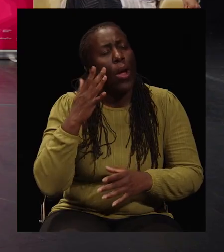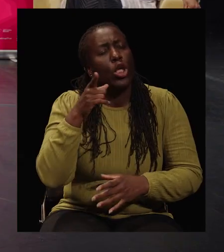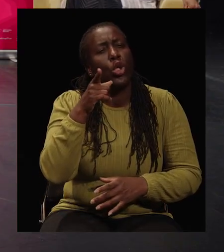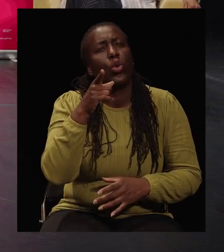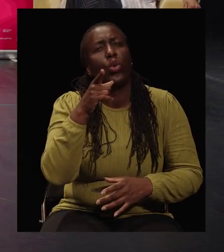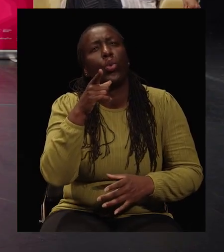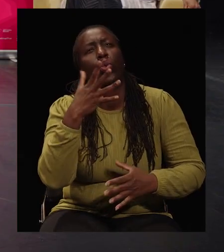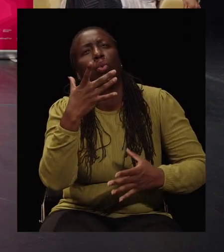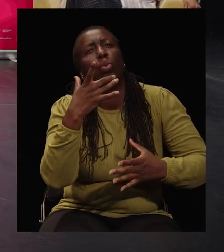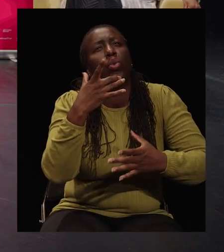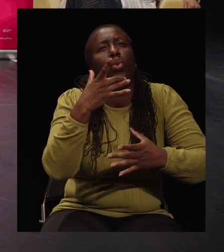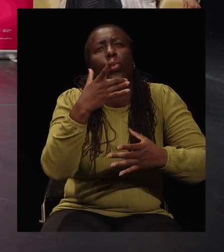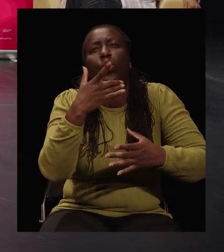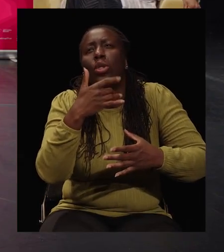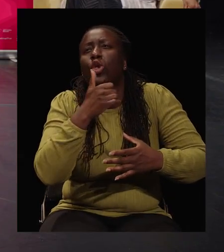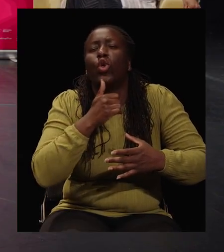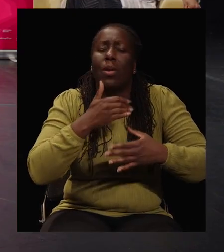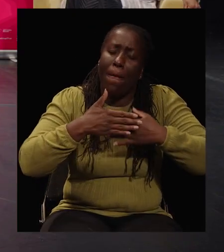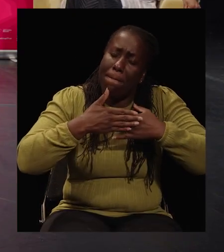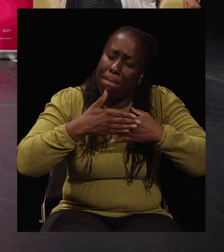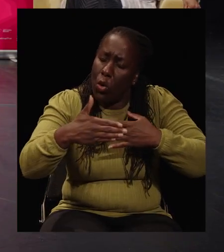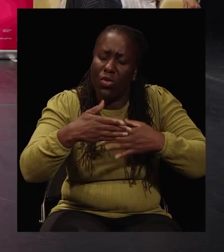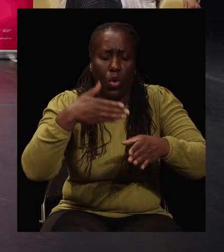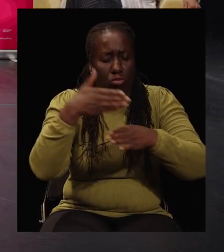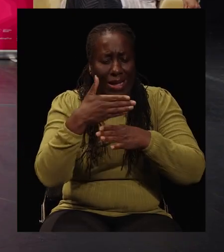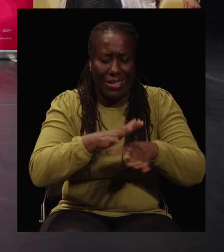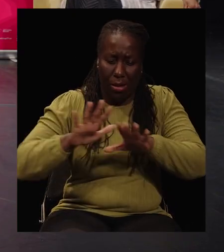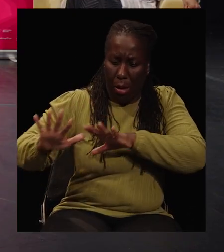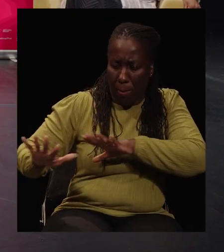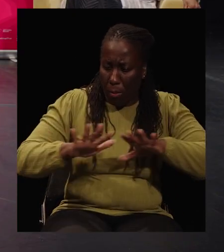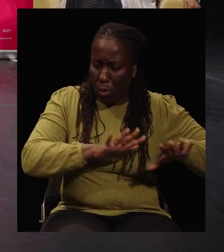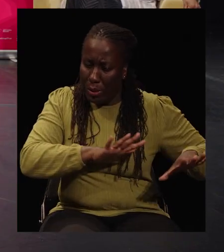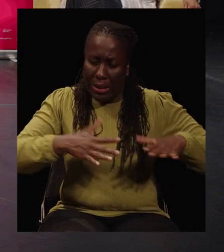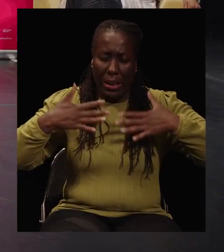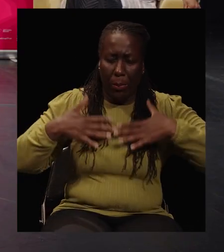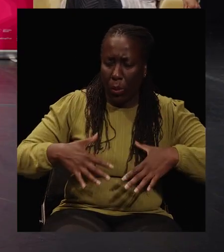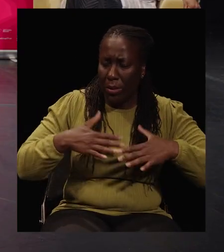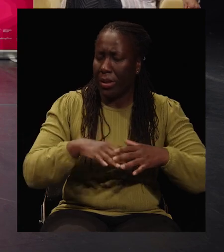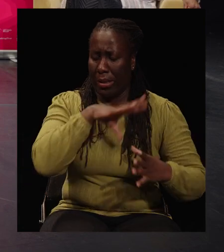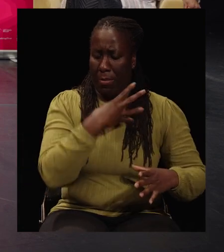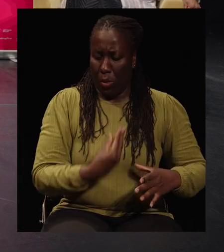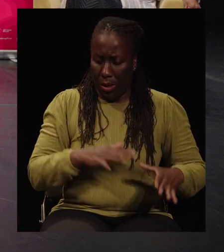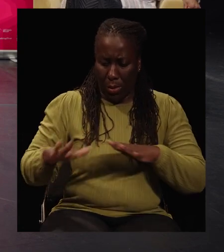the majority of your practise is embodied in moving, of course there's talking in the studio,